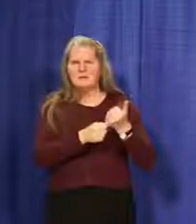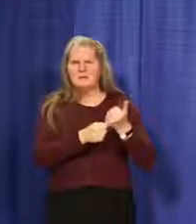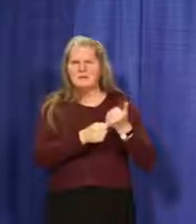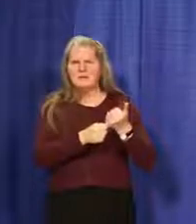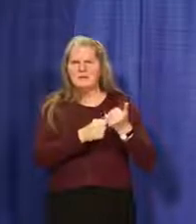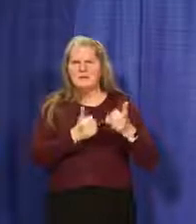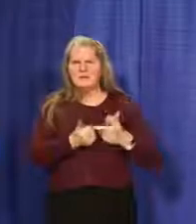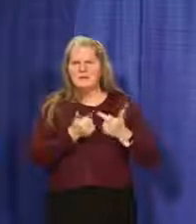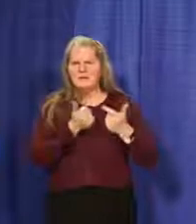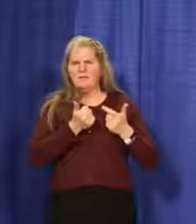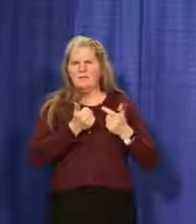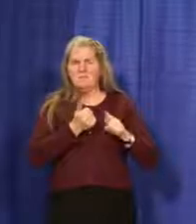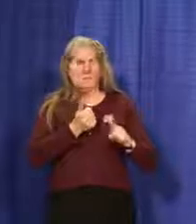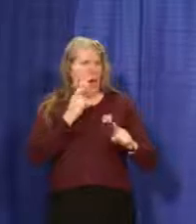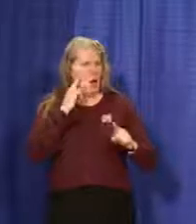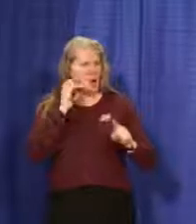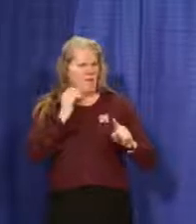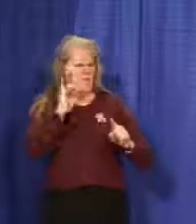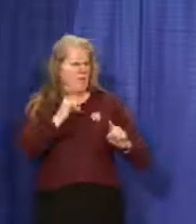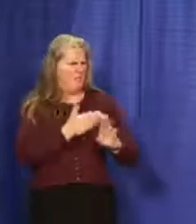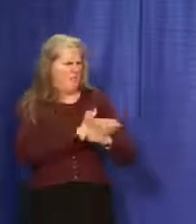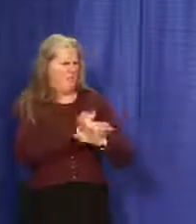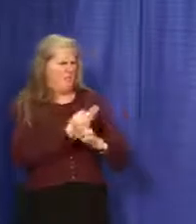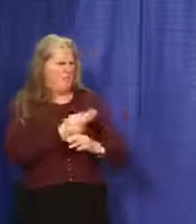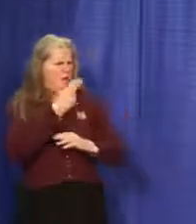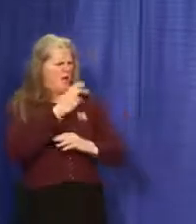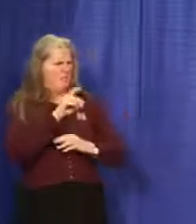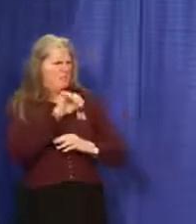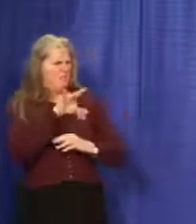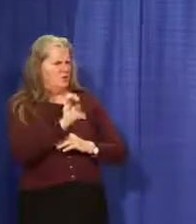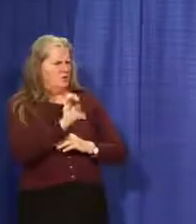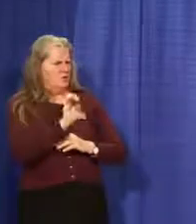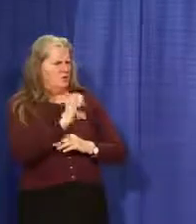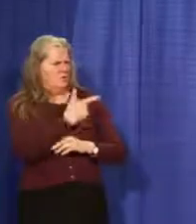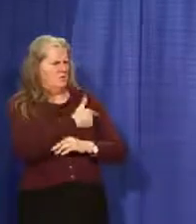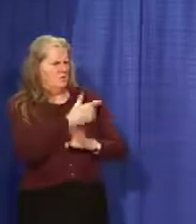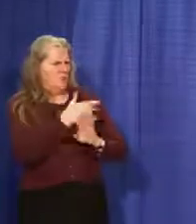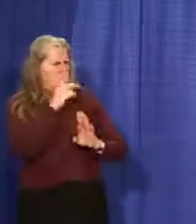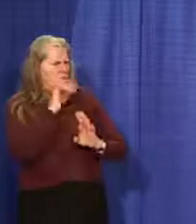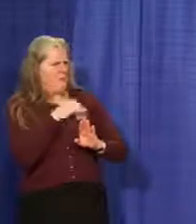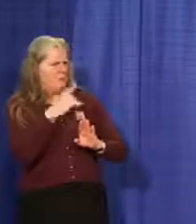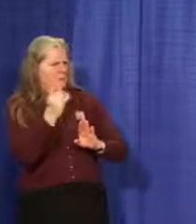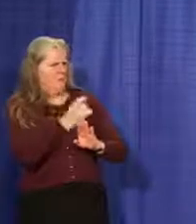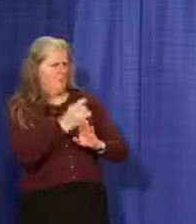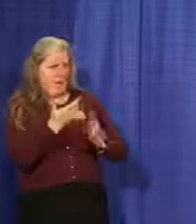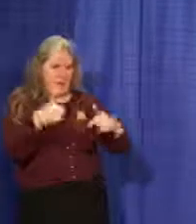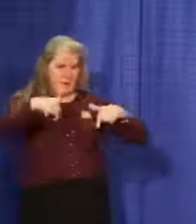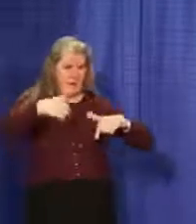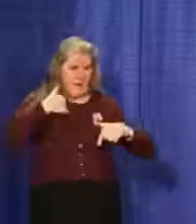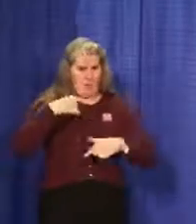Do we have such a vaccine in Yukon? I have never heard of a high-dose influenza vaccine before.